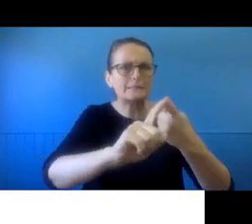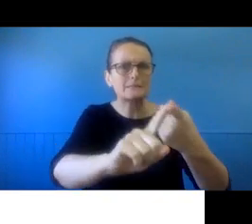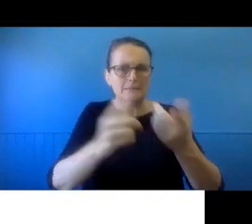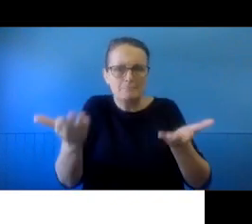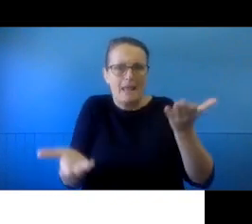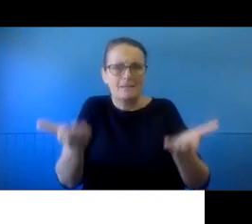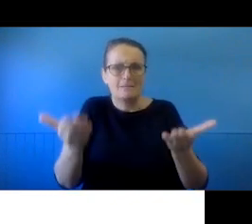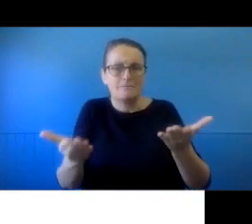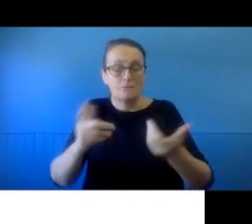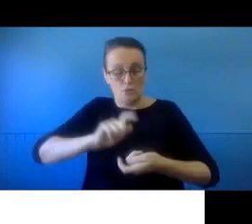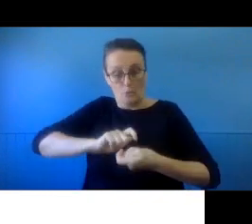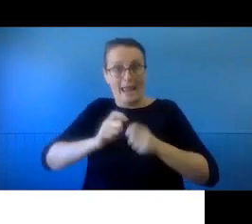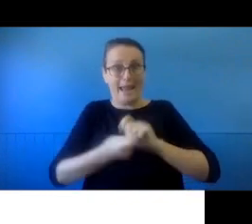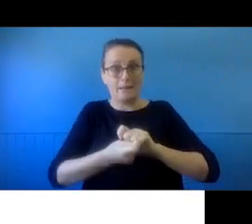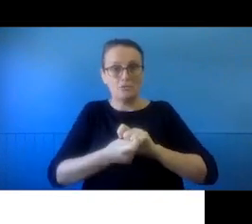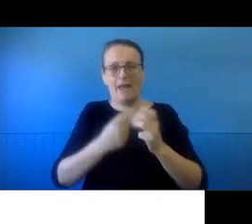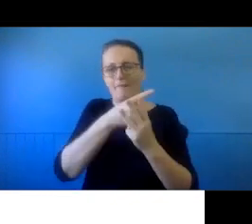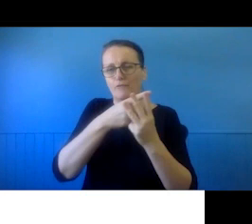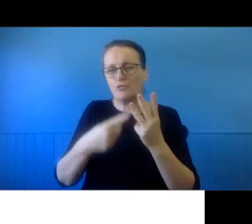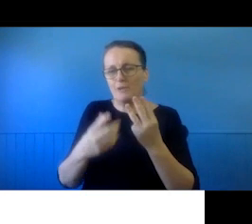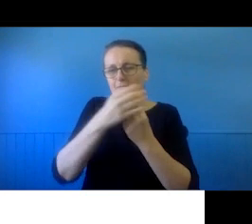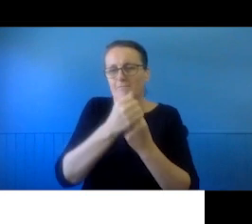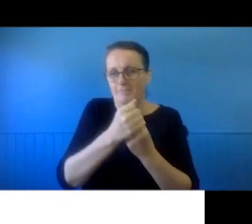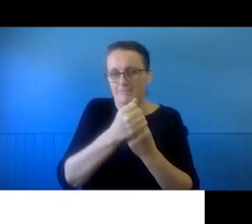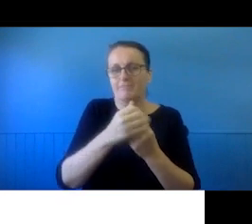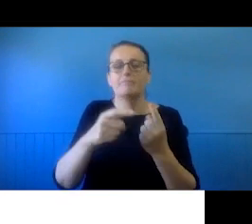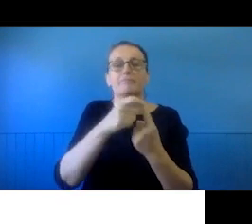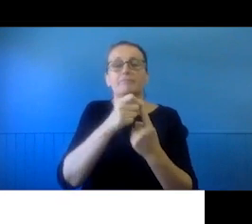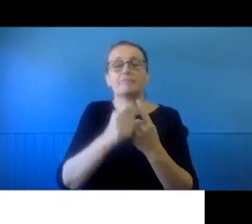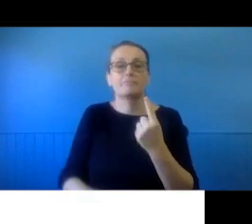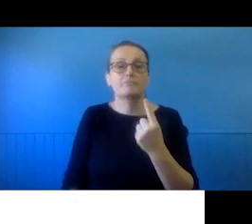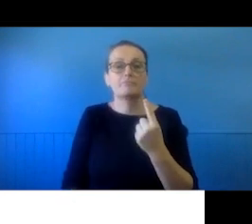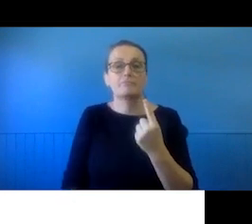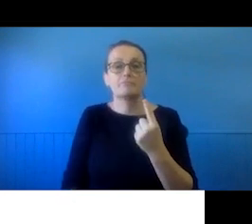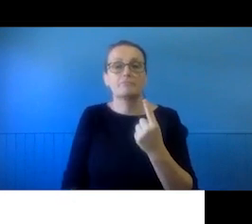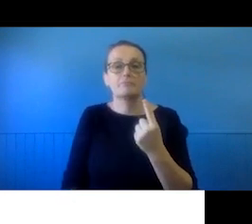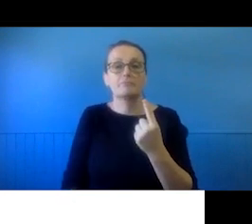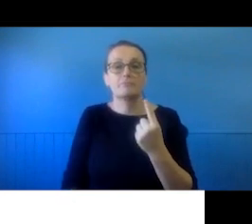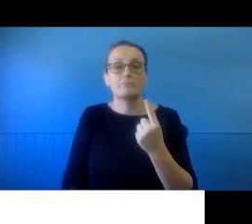three parts. The first part of adaption is what will not change.